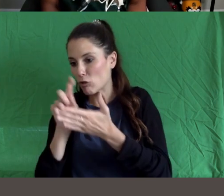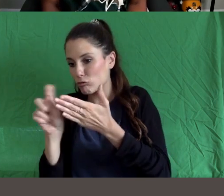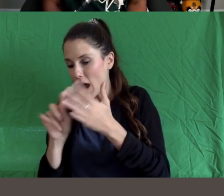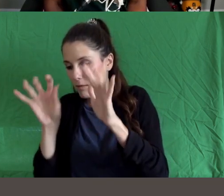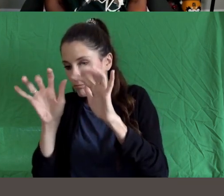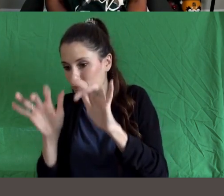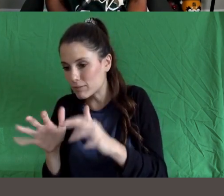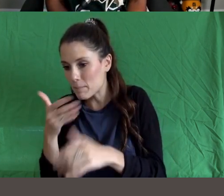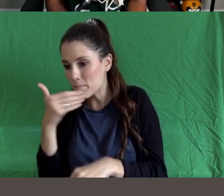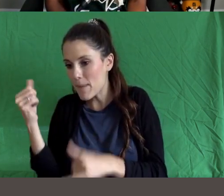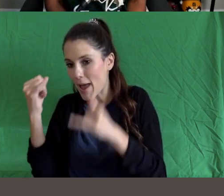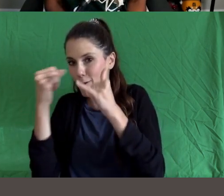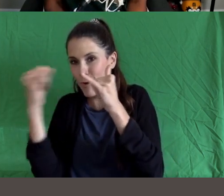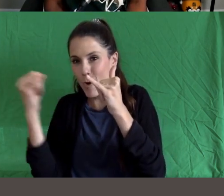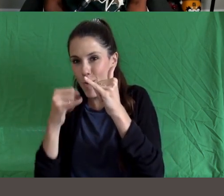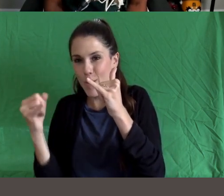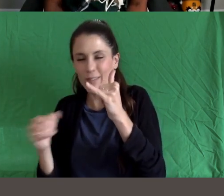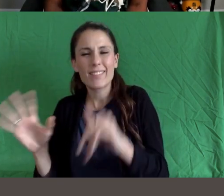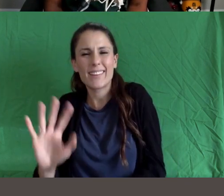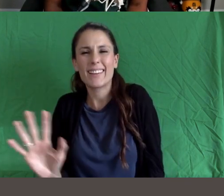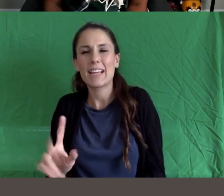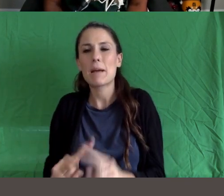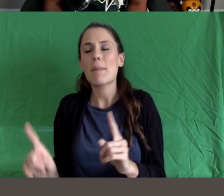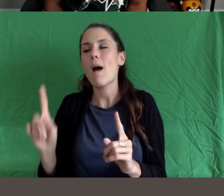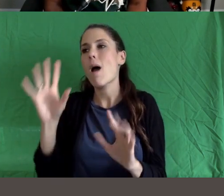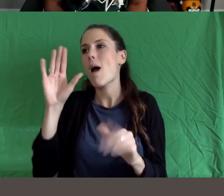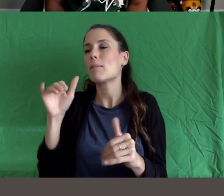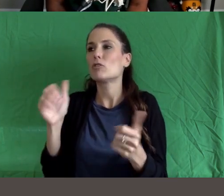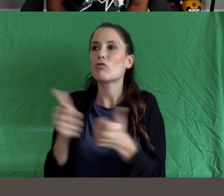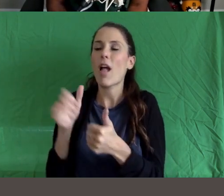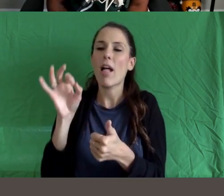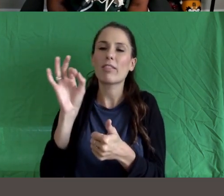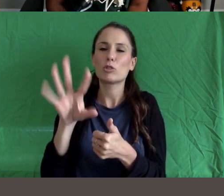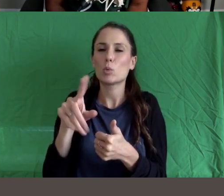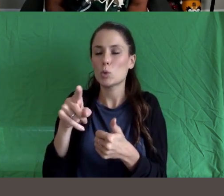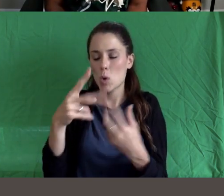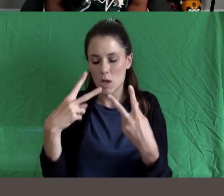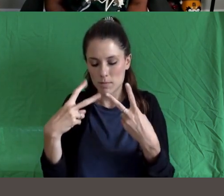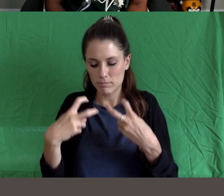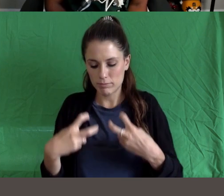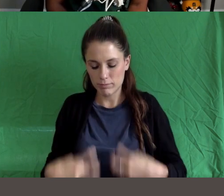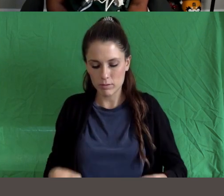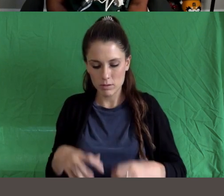but I do hope that it challenges you to look at some of the things you're doing outside of your